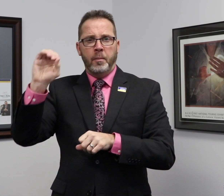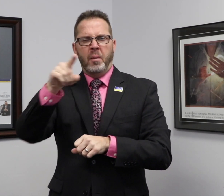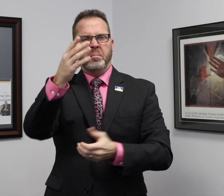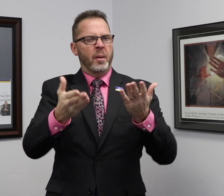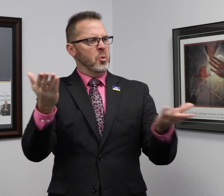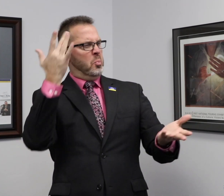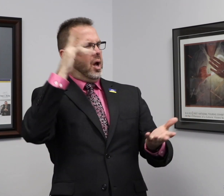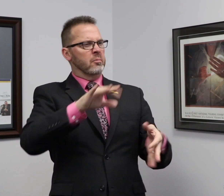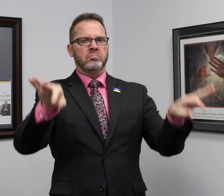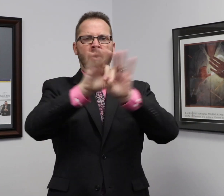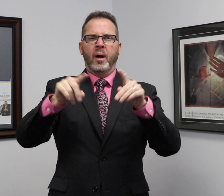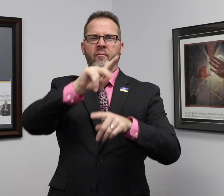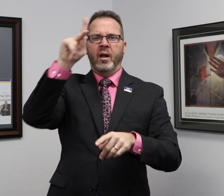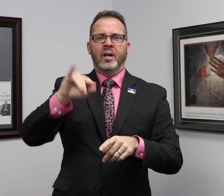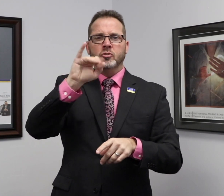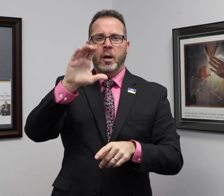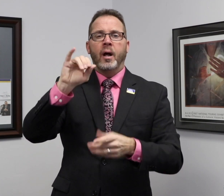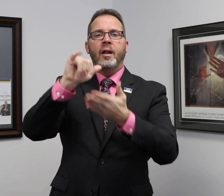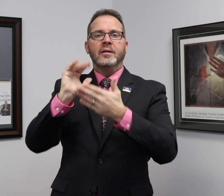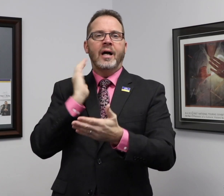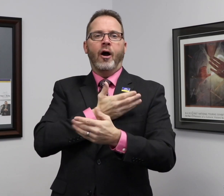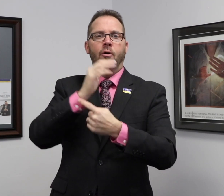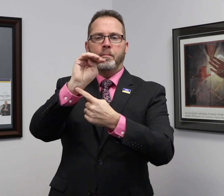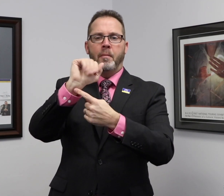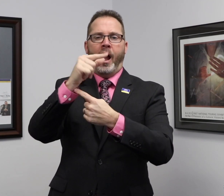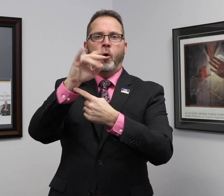where he works. The significance of having someone come to campus from Philadelphia Insurance